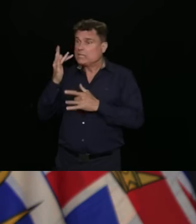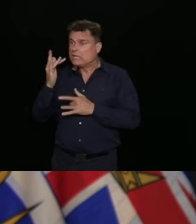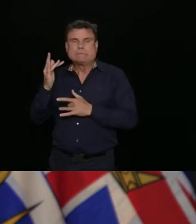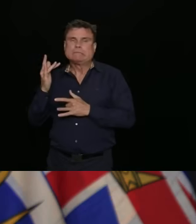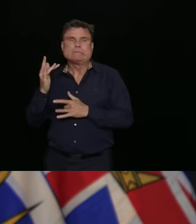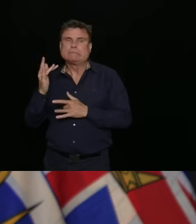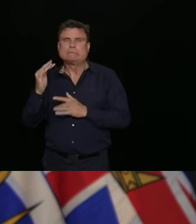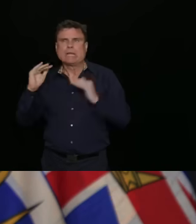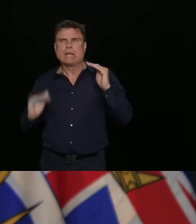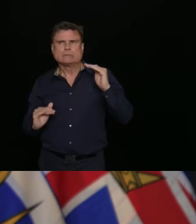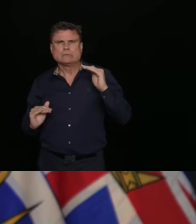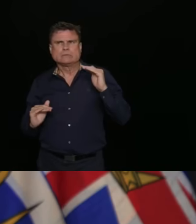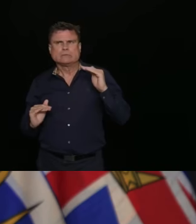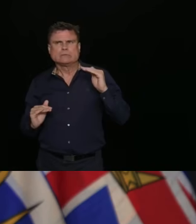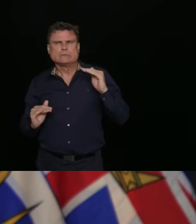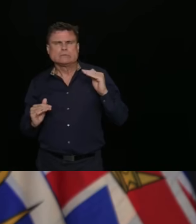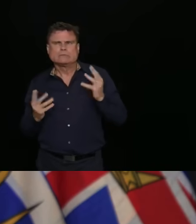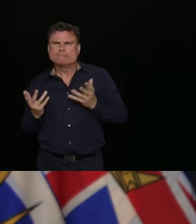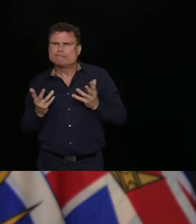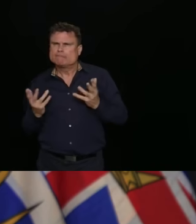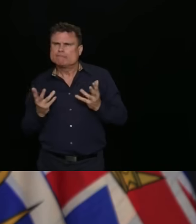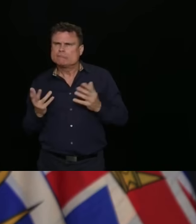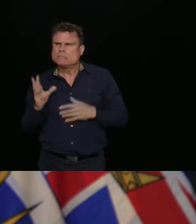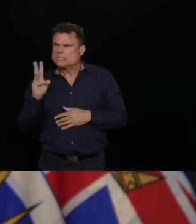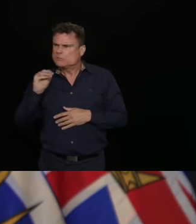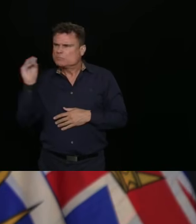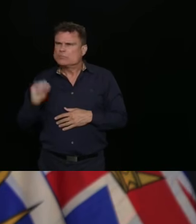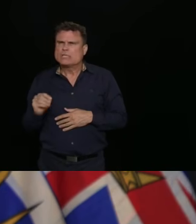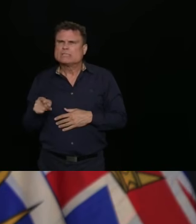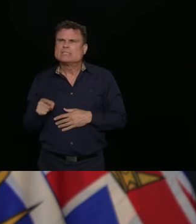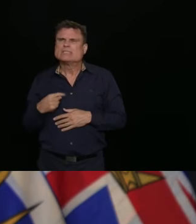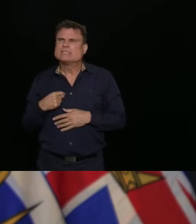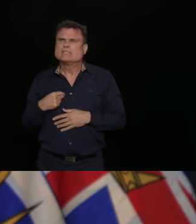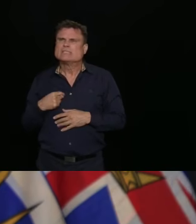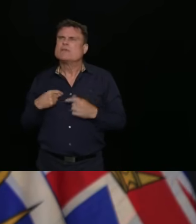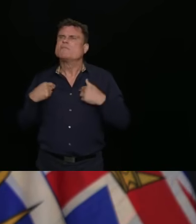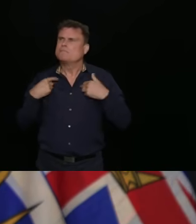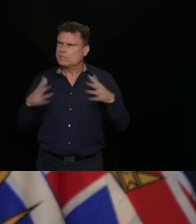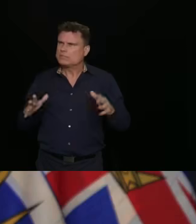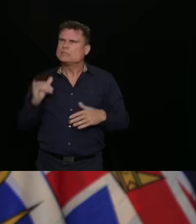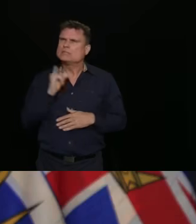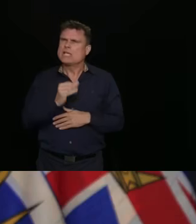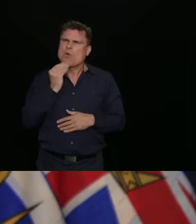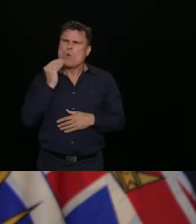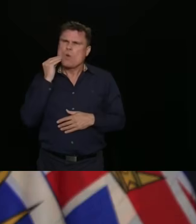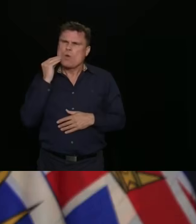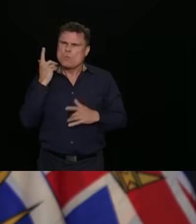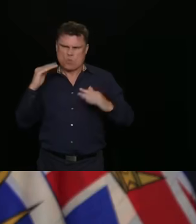on in this the average number of contacts a case had was 11 or 12. We had